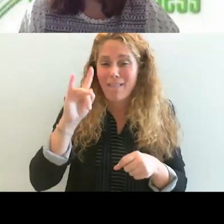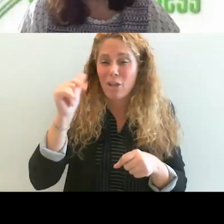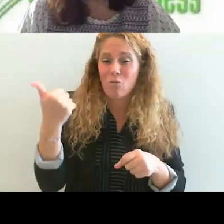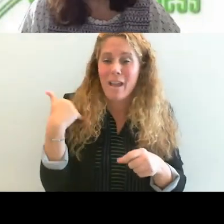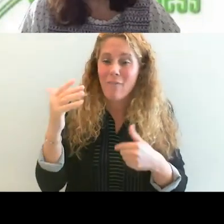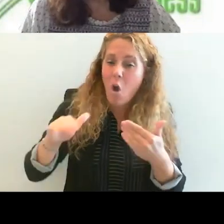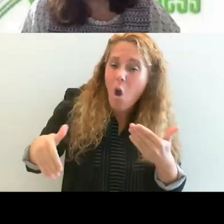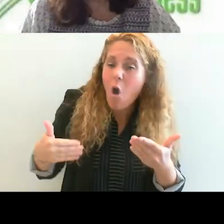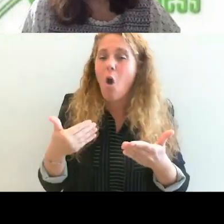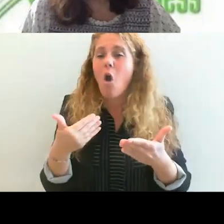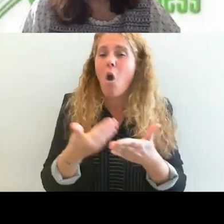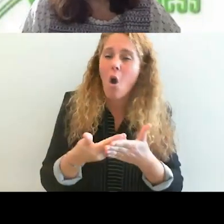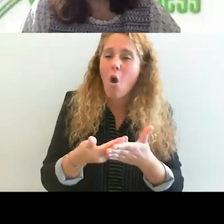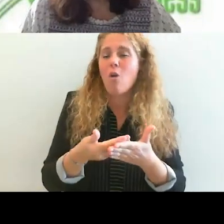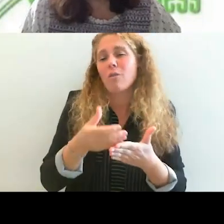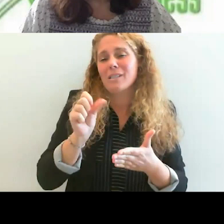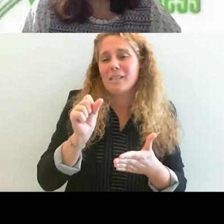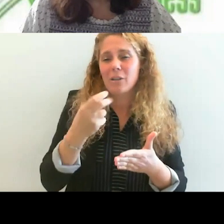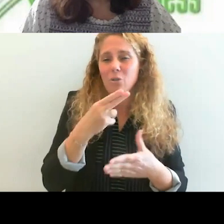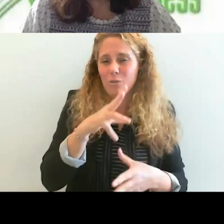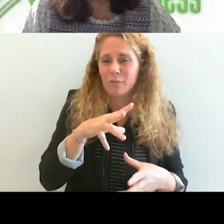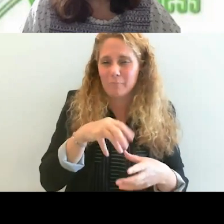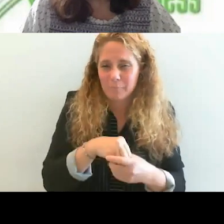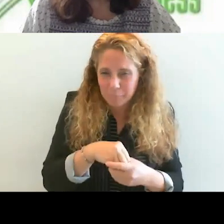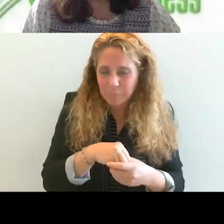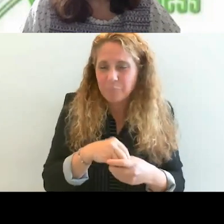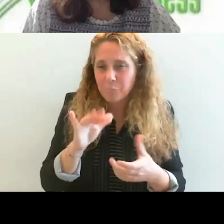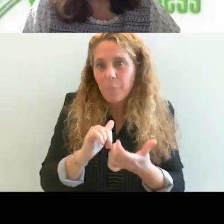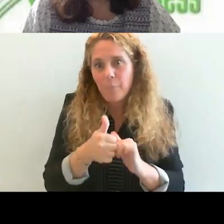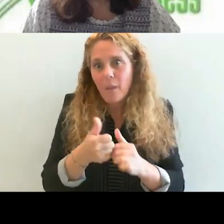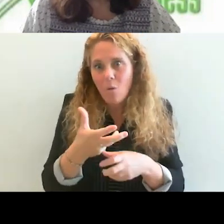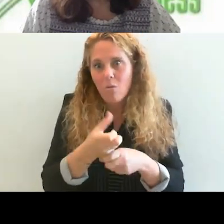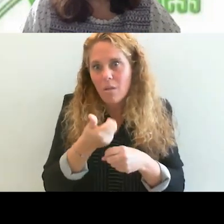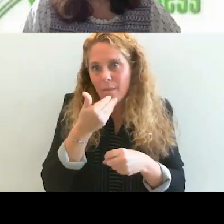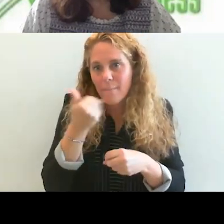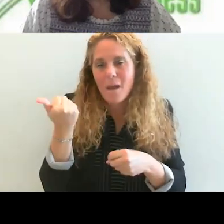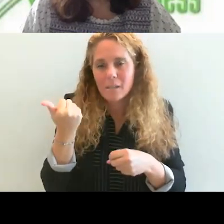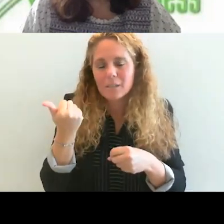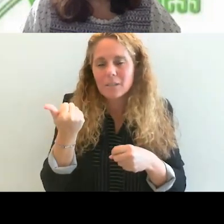THAT IS HOW WE ARE GOING TO GET THE BEST SERVICE TO